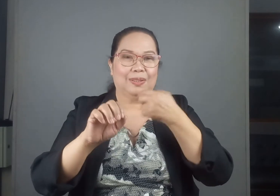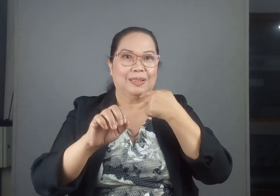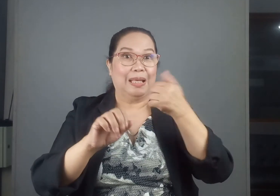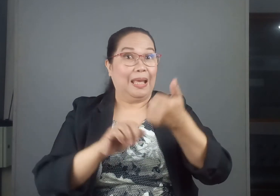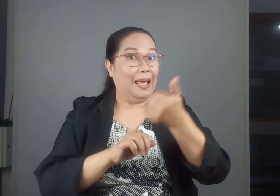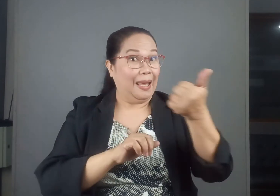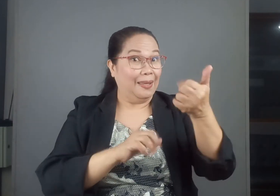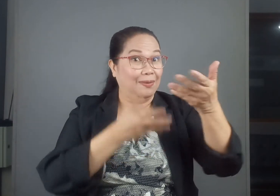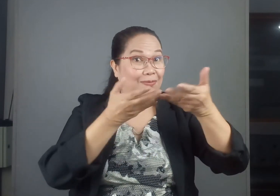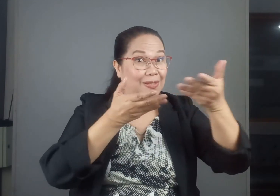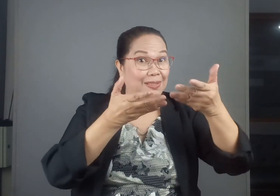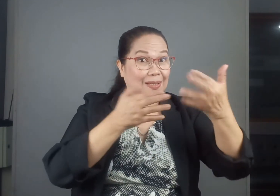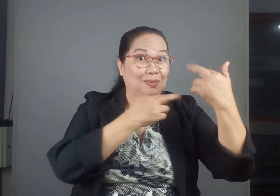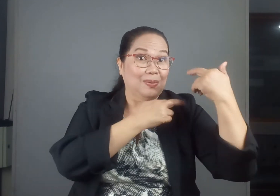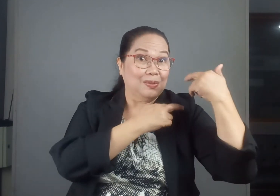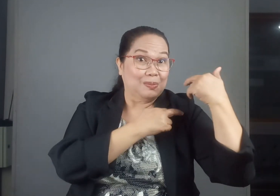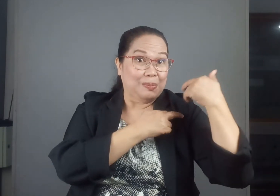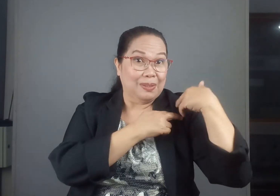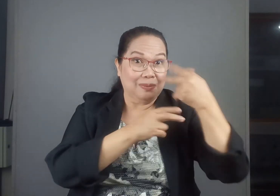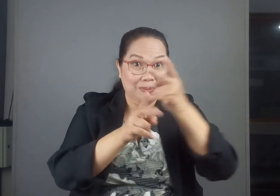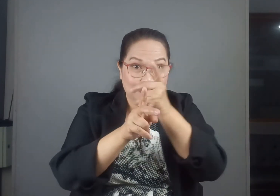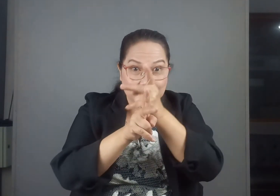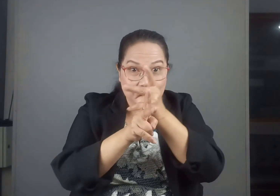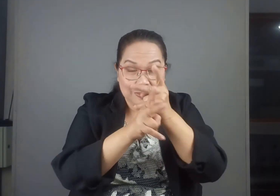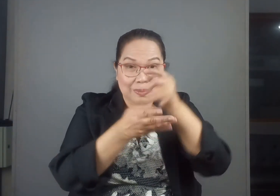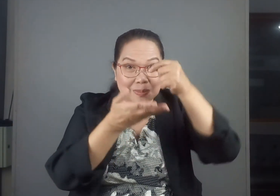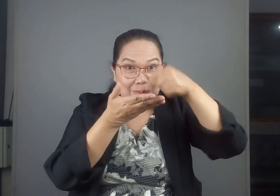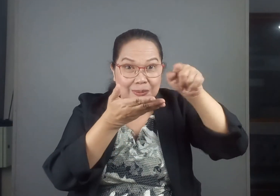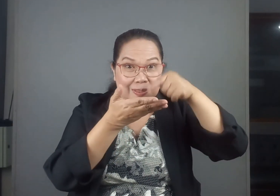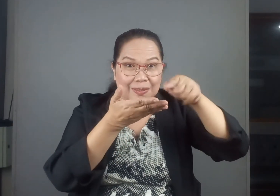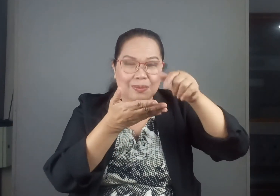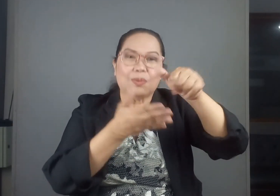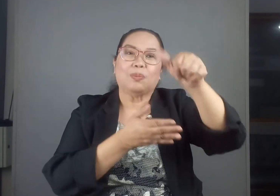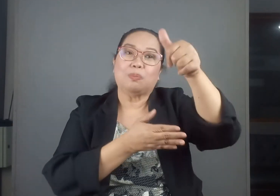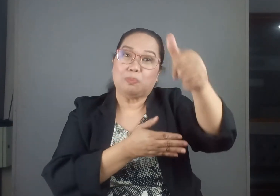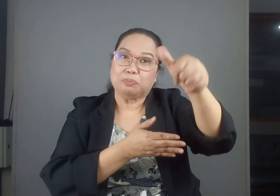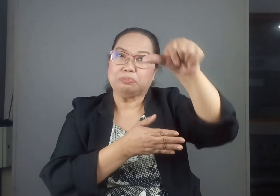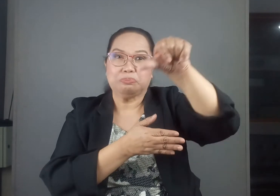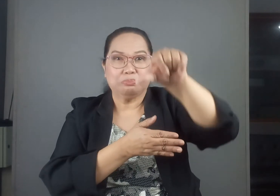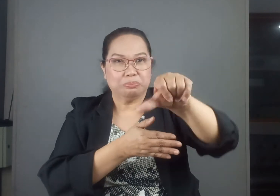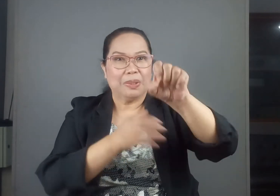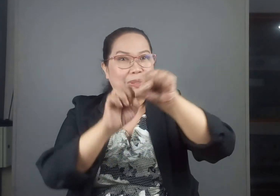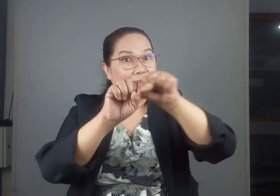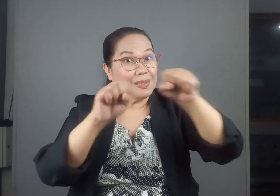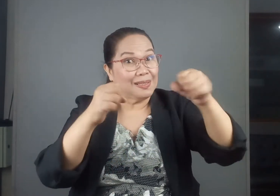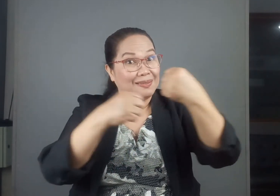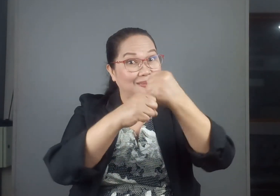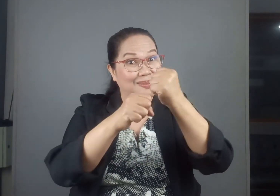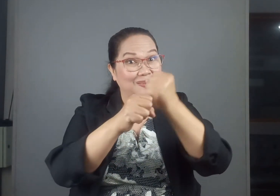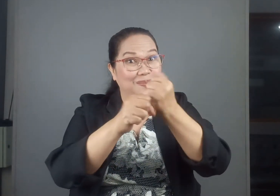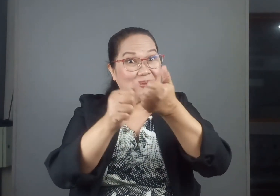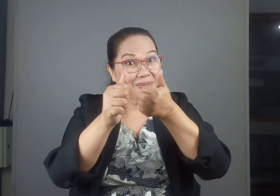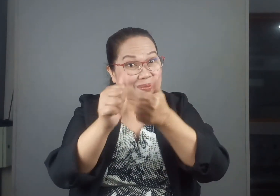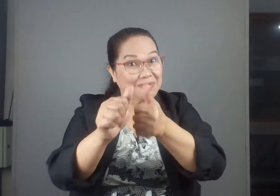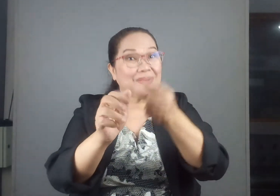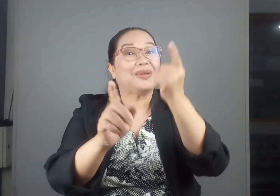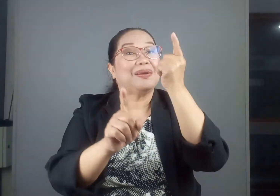facilitators are In charge of keeping scores and approving/rejecting sentences that were formed based on its validity.